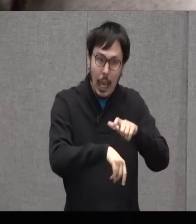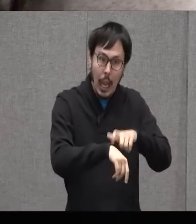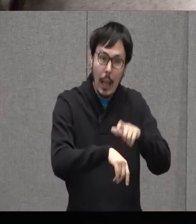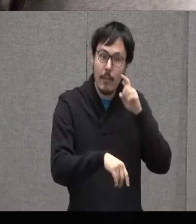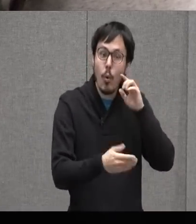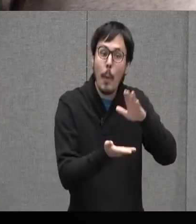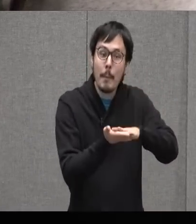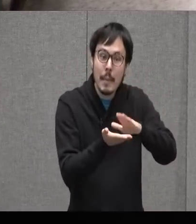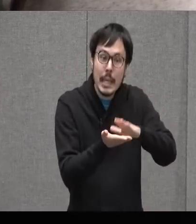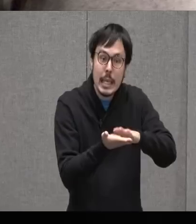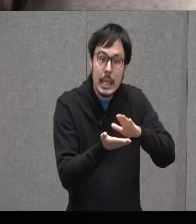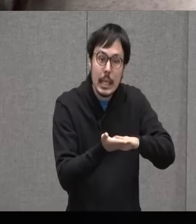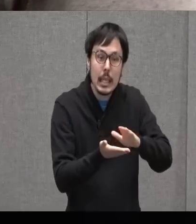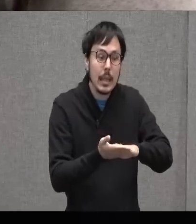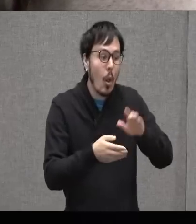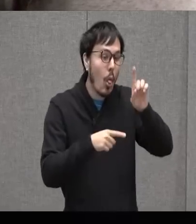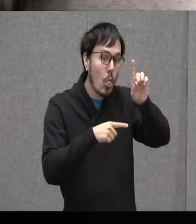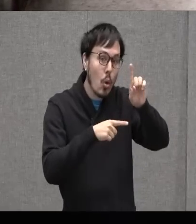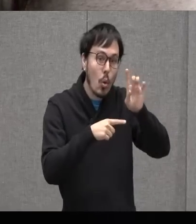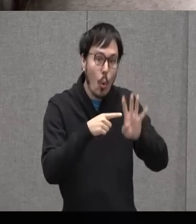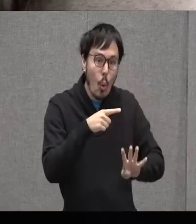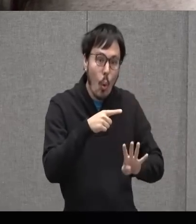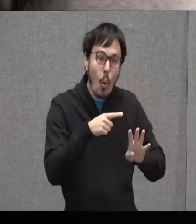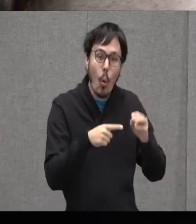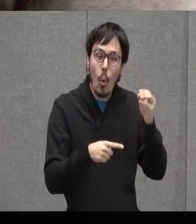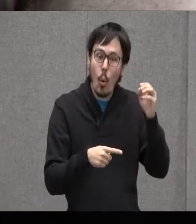and quarter notes and the value of each beat.